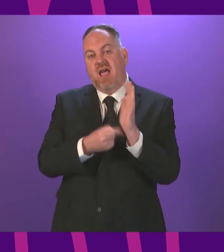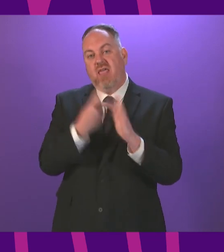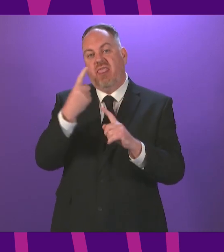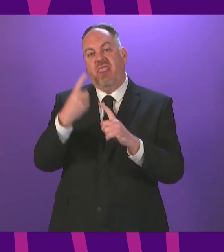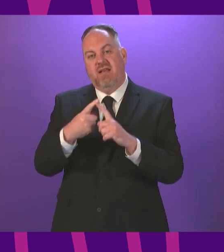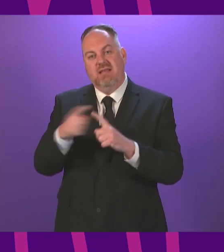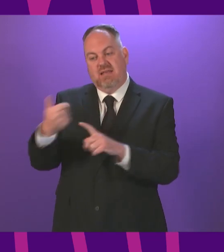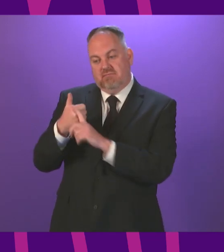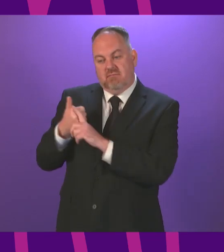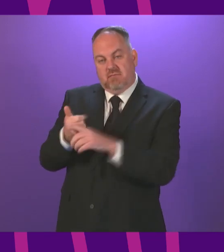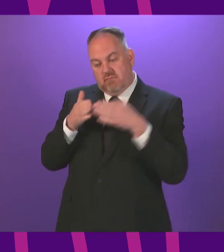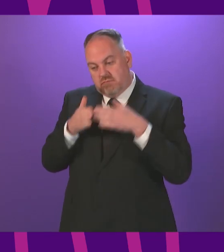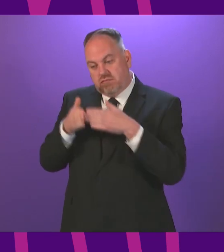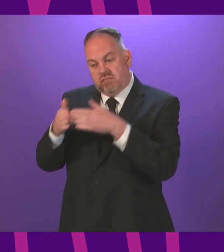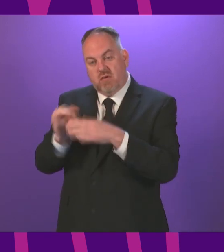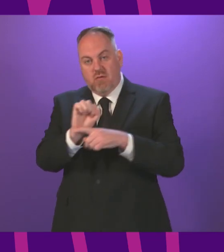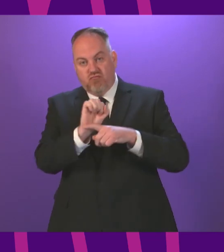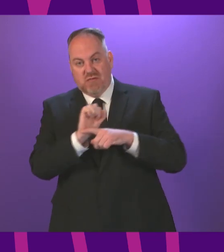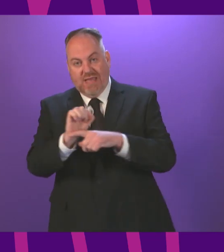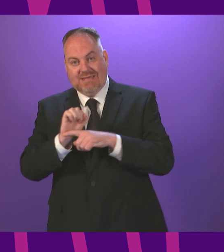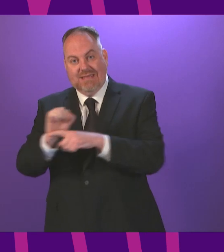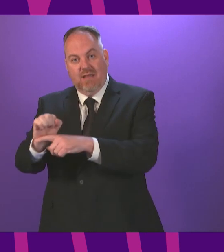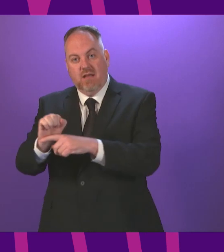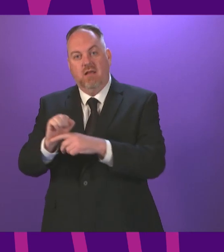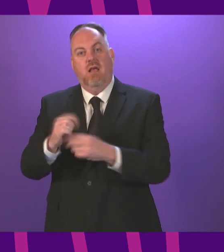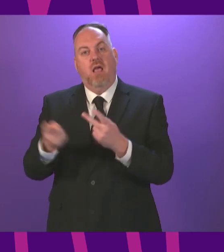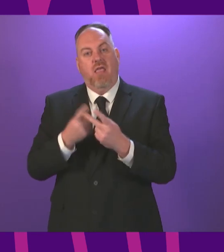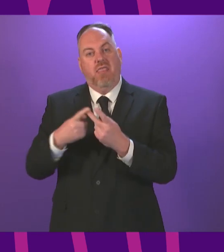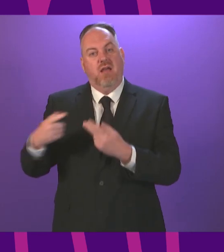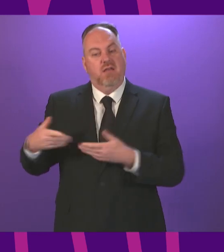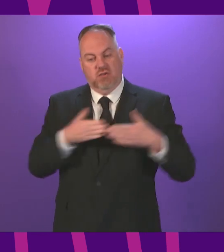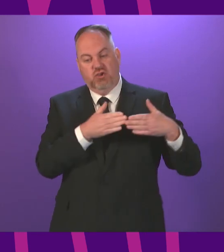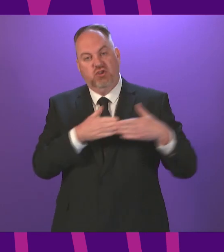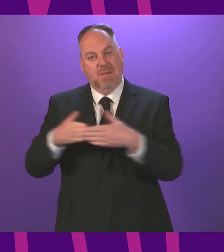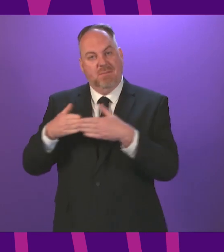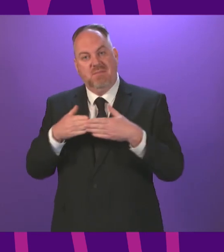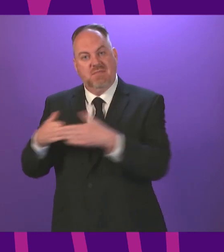route that was known as “E-boat alley” because of the frequency of the attacks from German vessels.